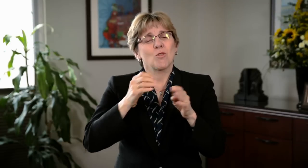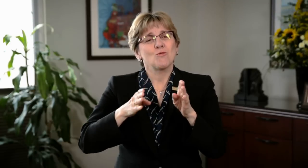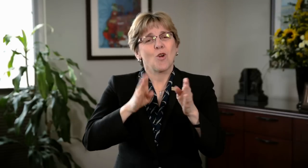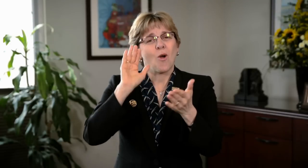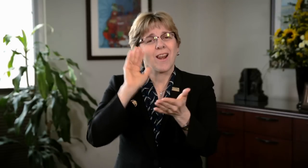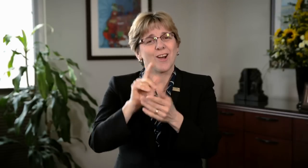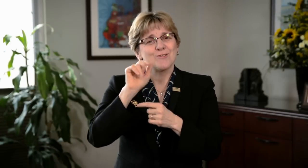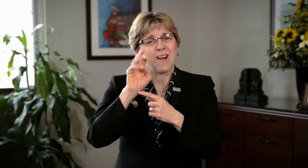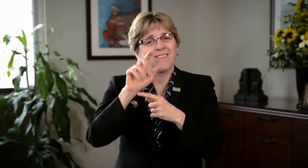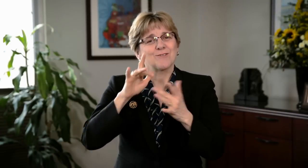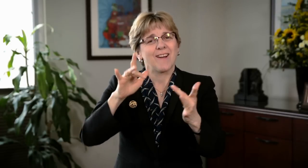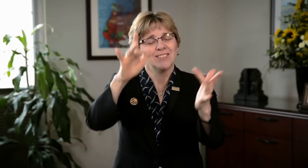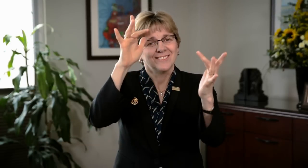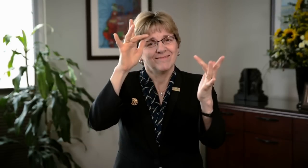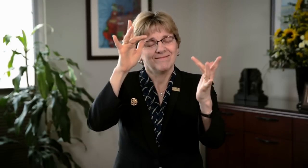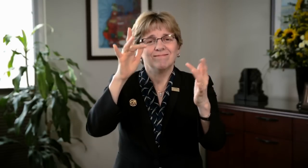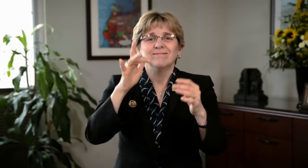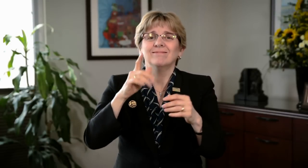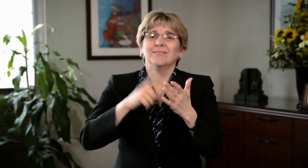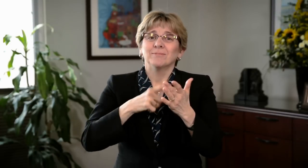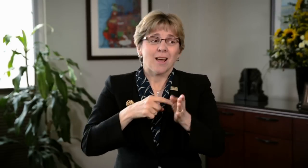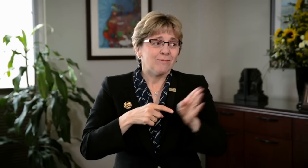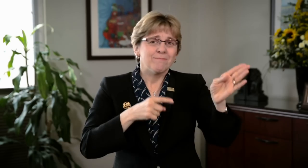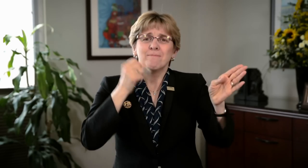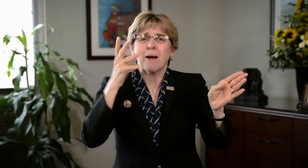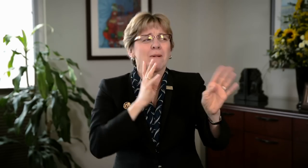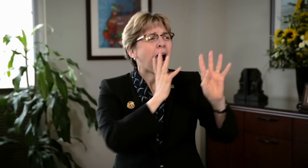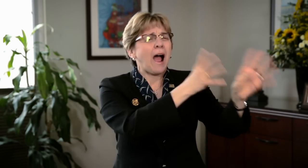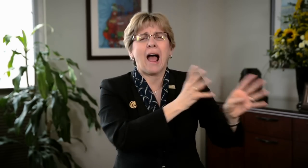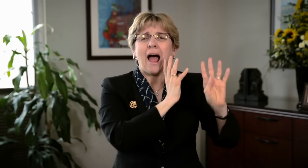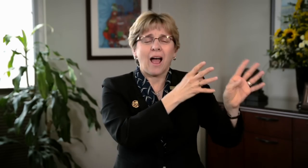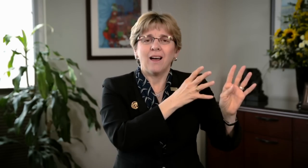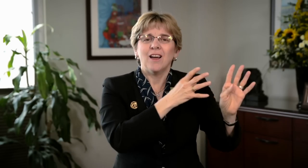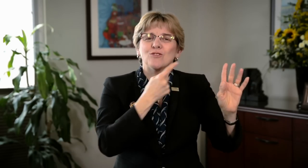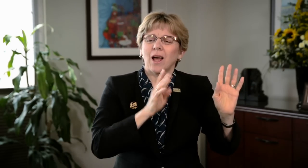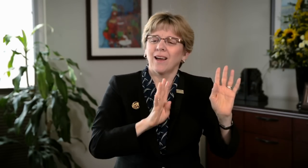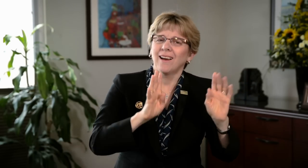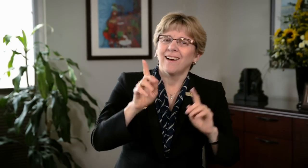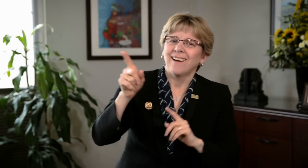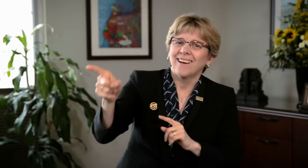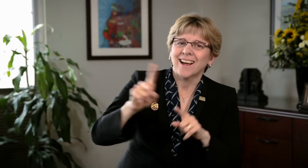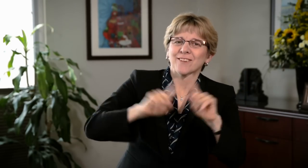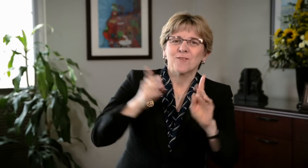The Road Not Taken Two roads diverged in a wood, and I— I took the one less traveled by,